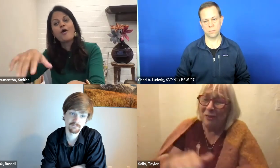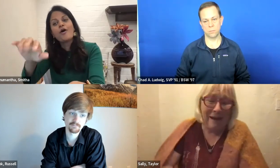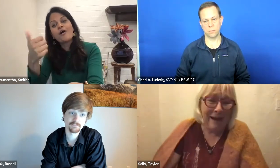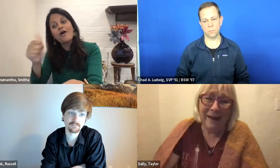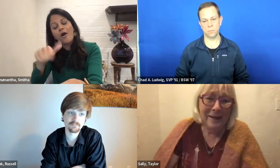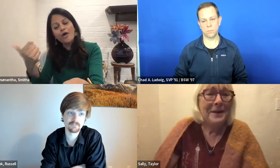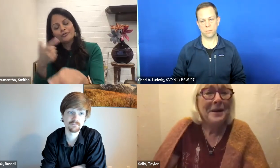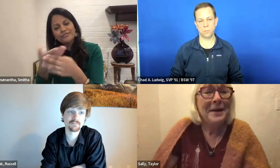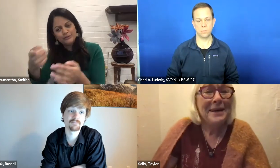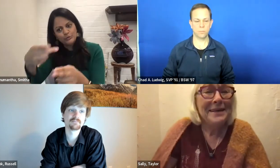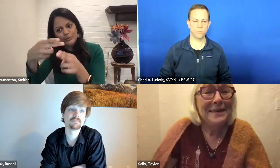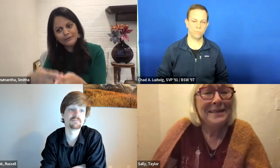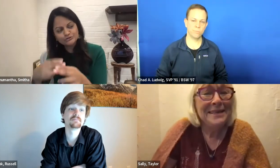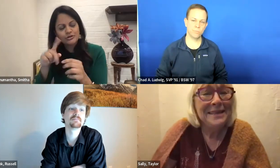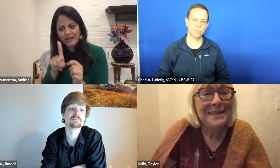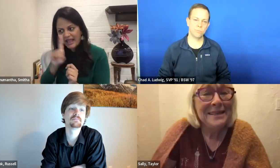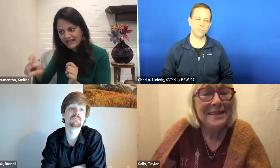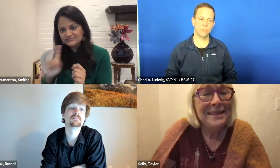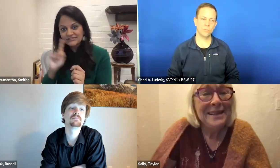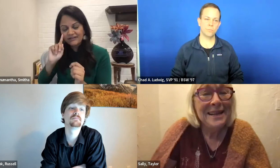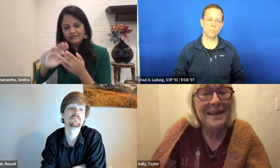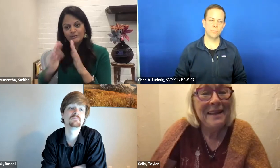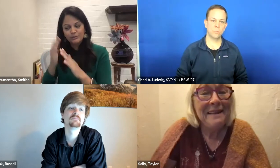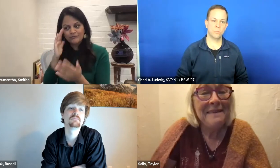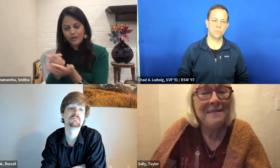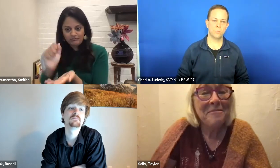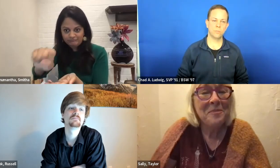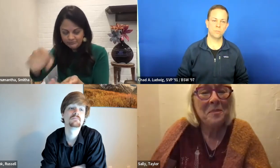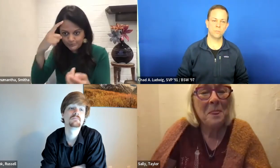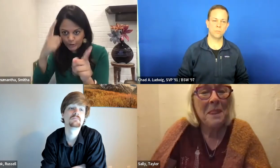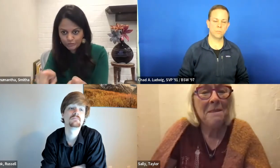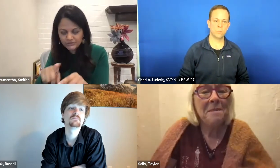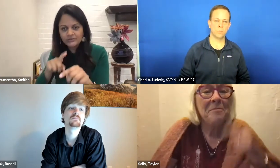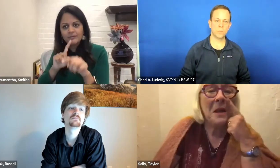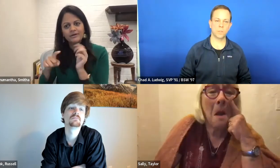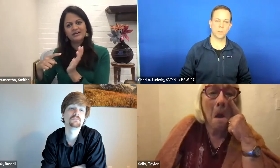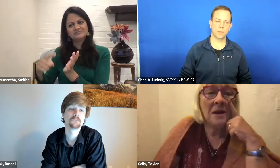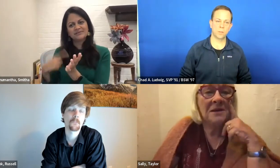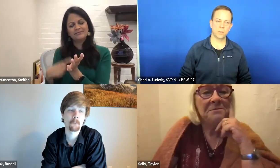you need to allow them to support you. It's challenging. Oh, something else that you mentioned,